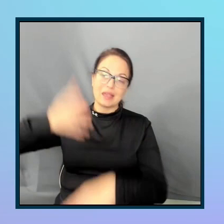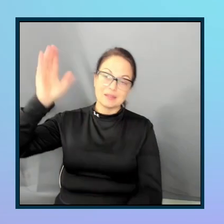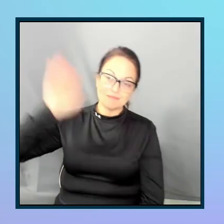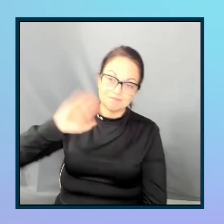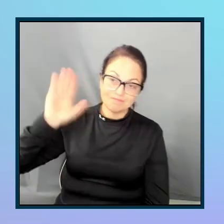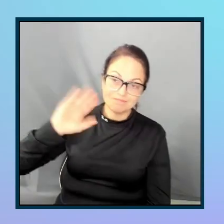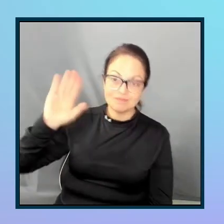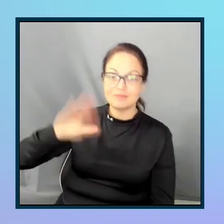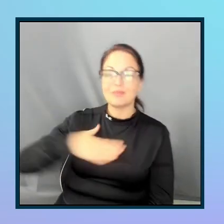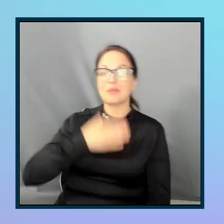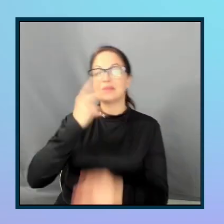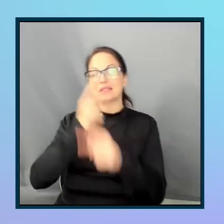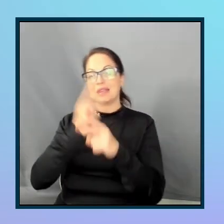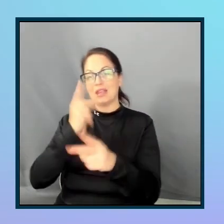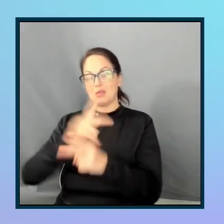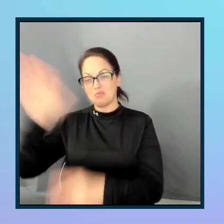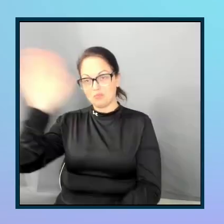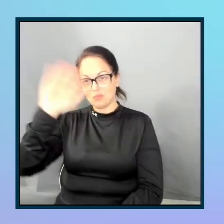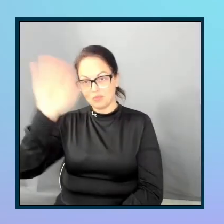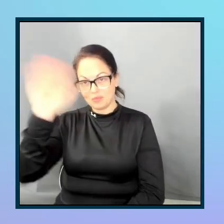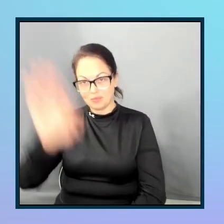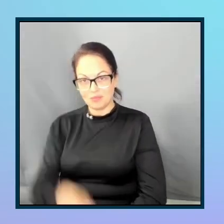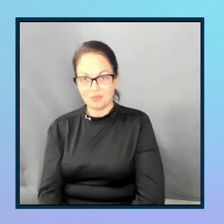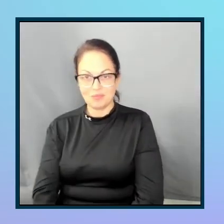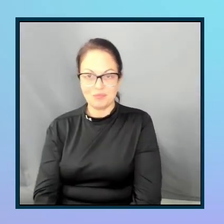Please take care. Thank you everyone.